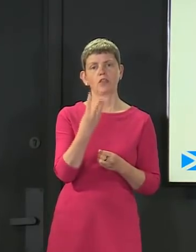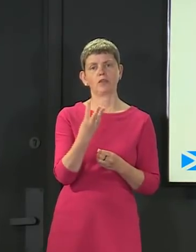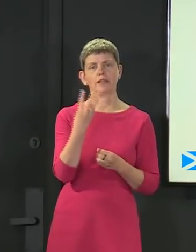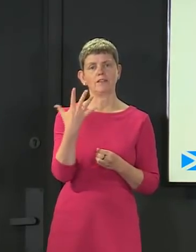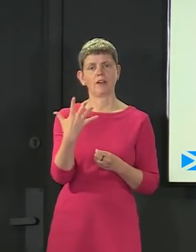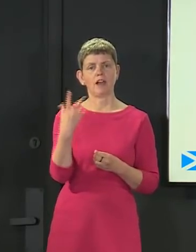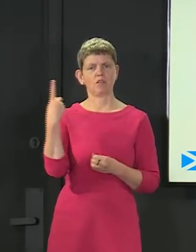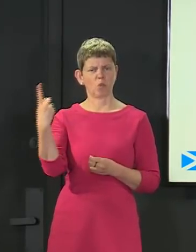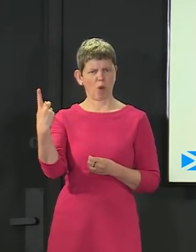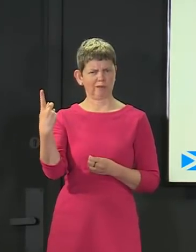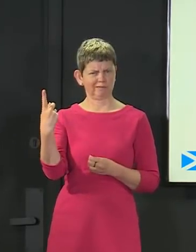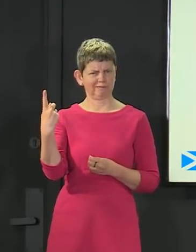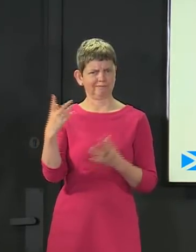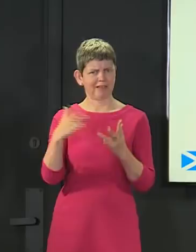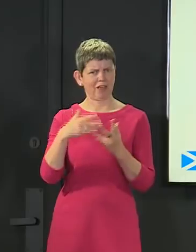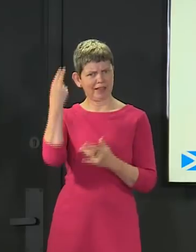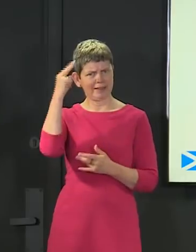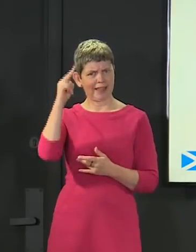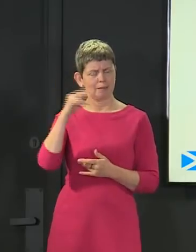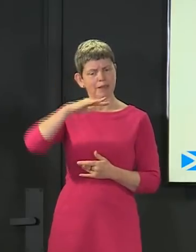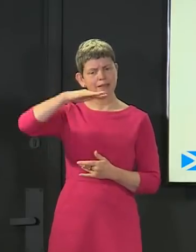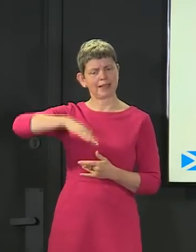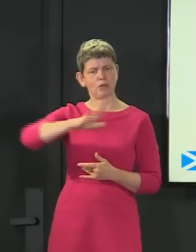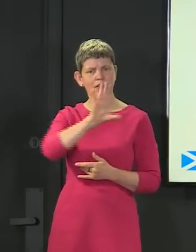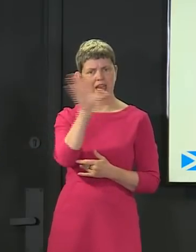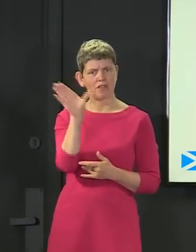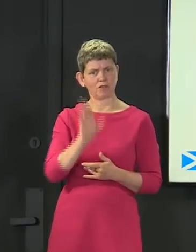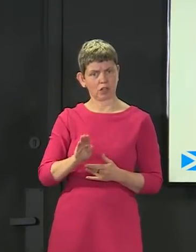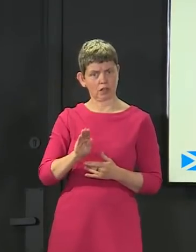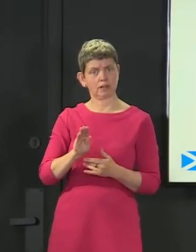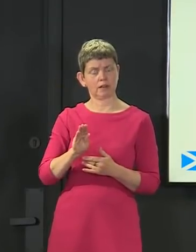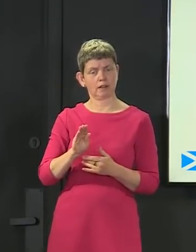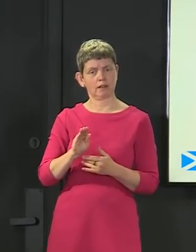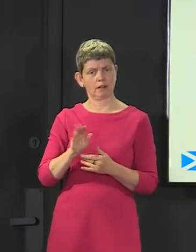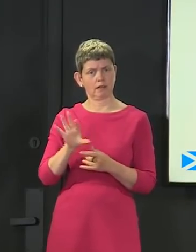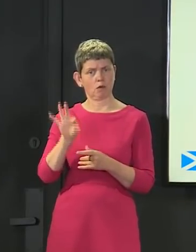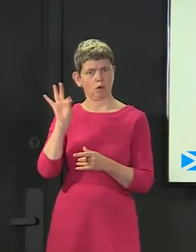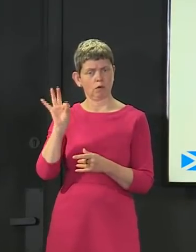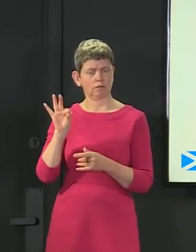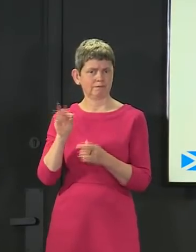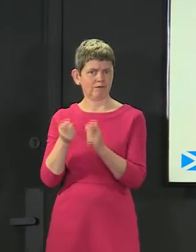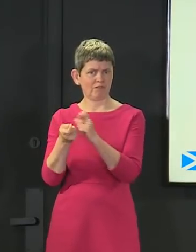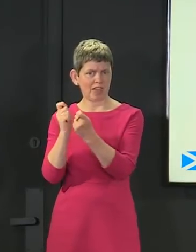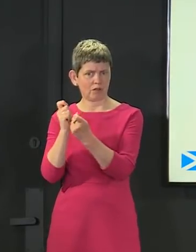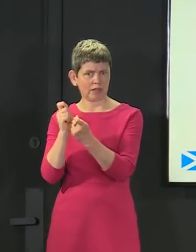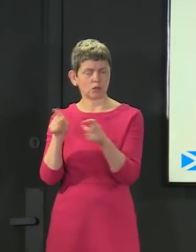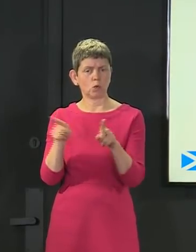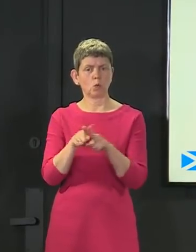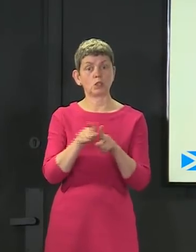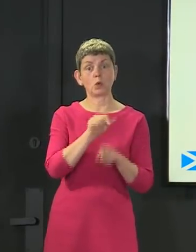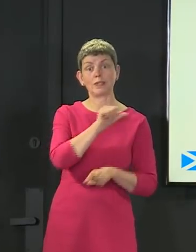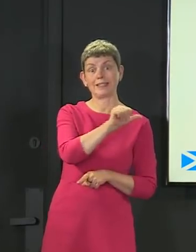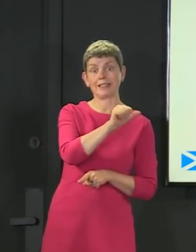to as the South African variant and six confirmed cases of p1 sometimes um associated with Manaus